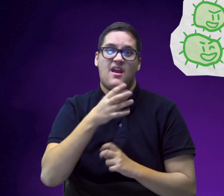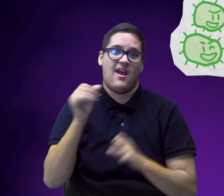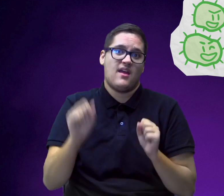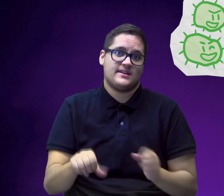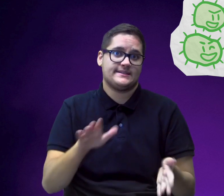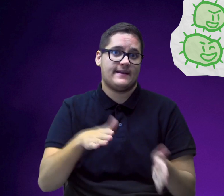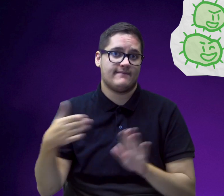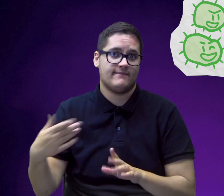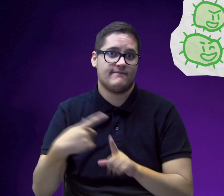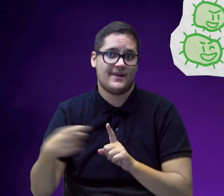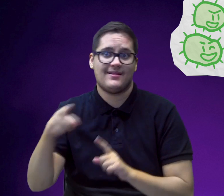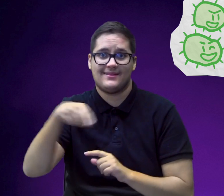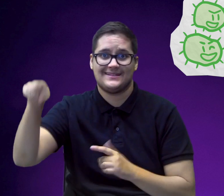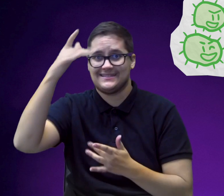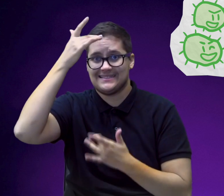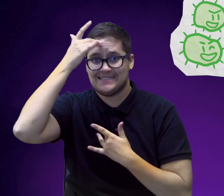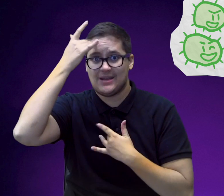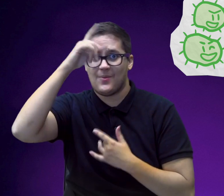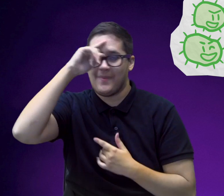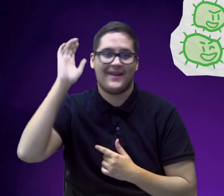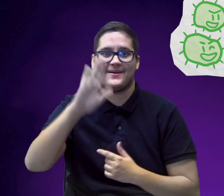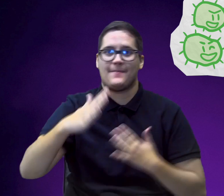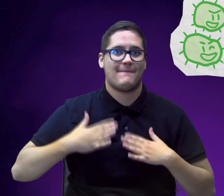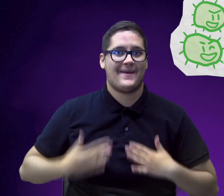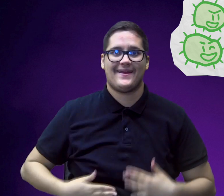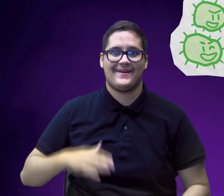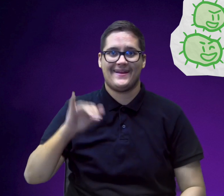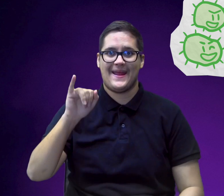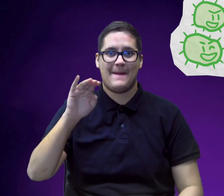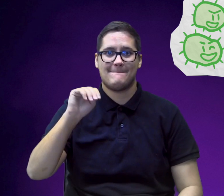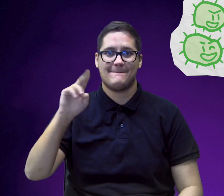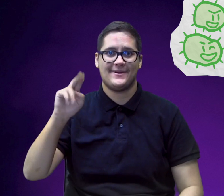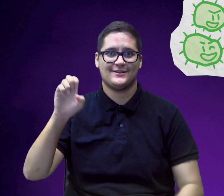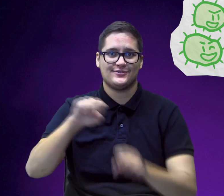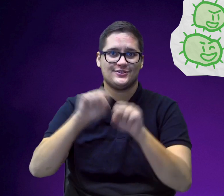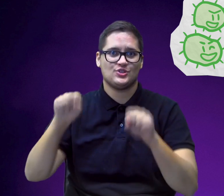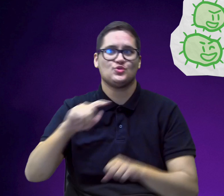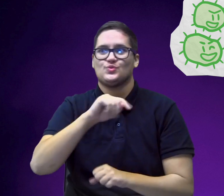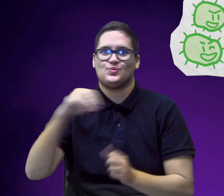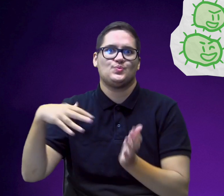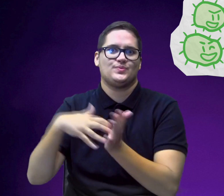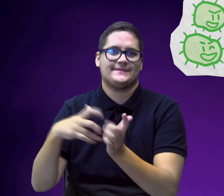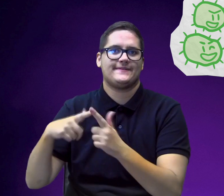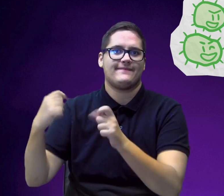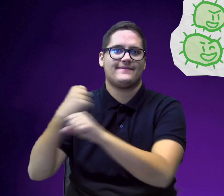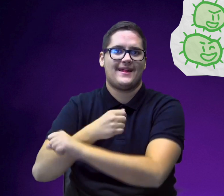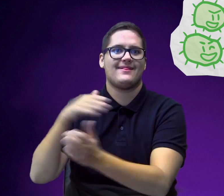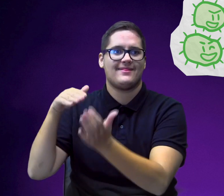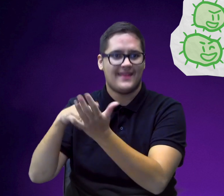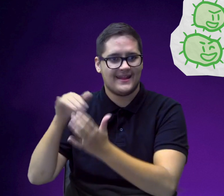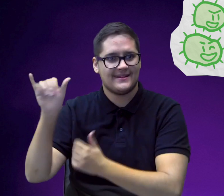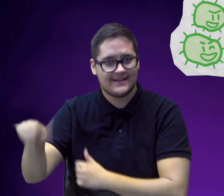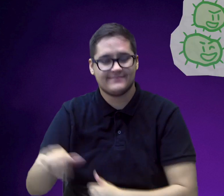And you could die from these sickness, because your immune system is too weak to fight off serious illness.